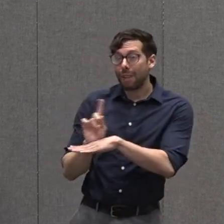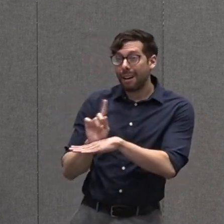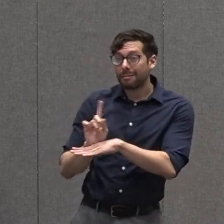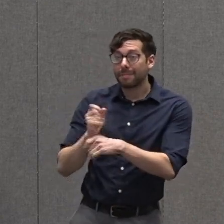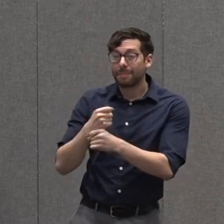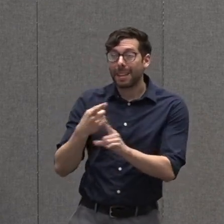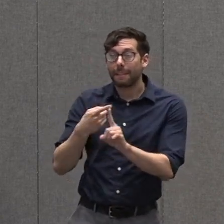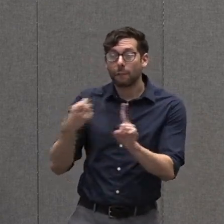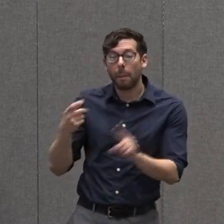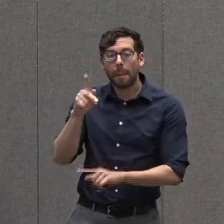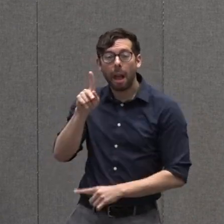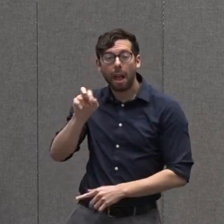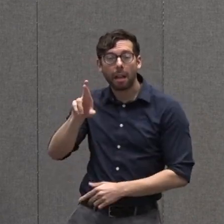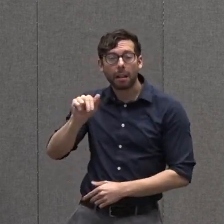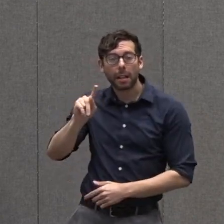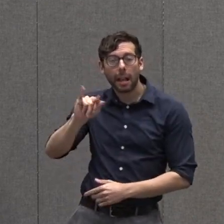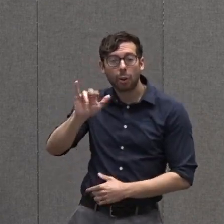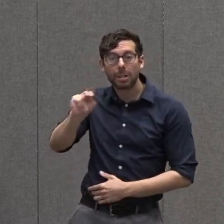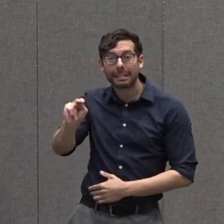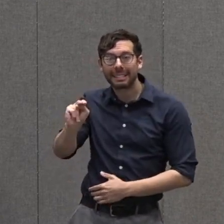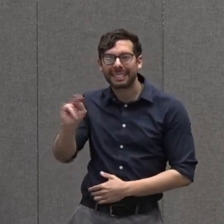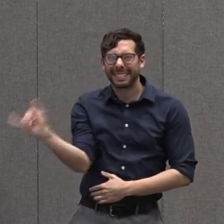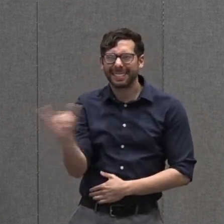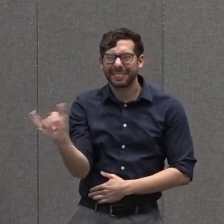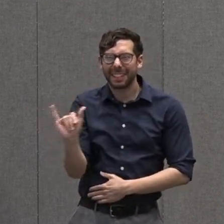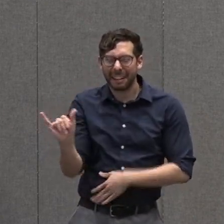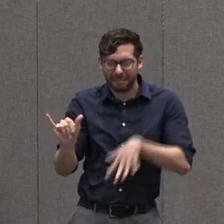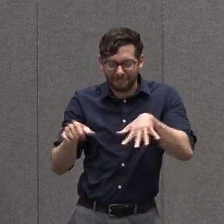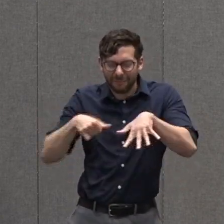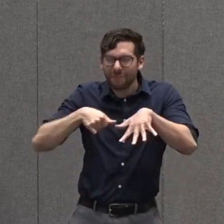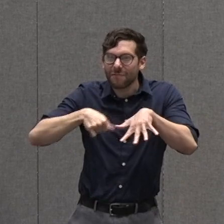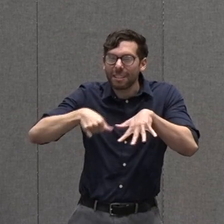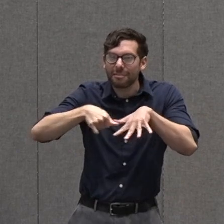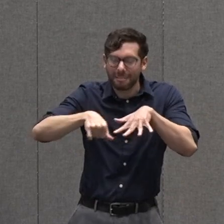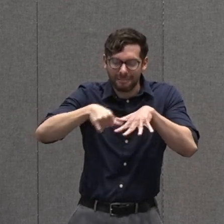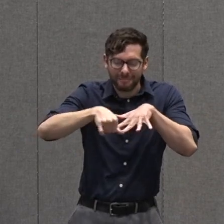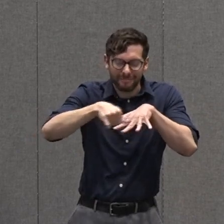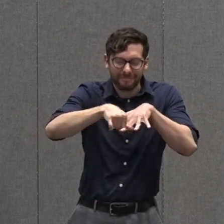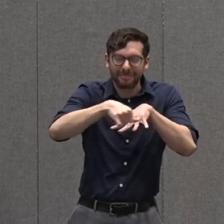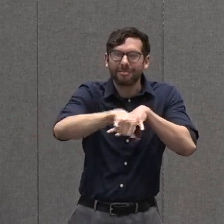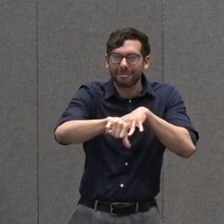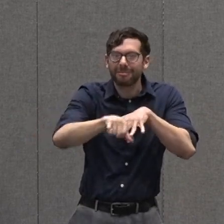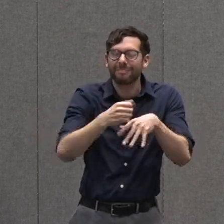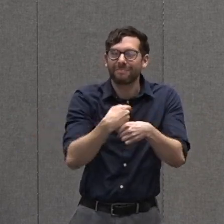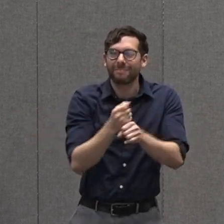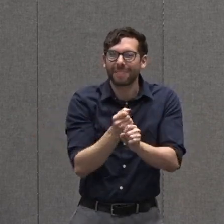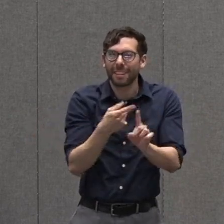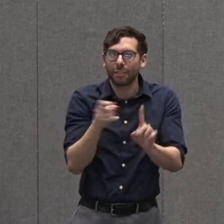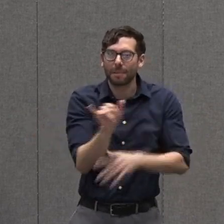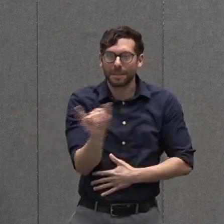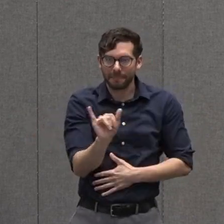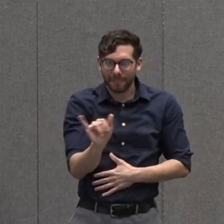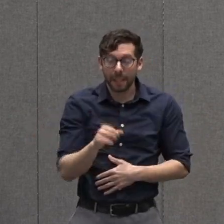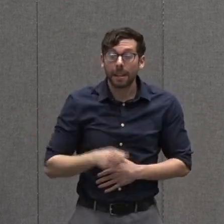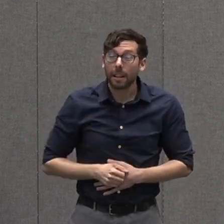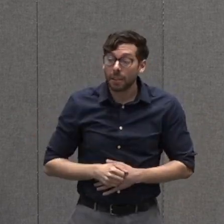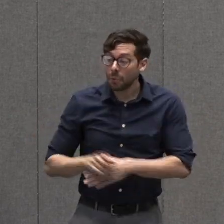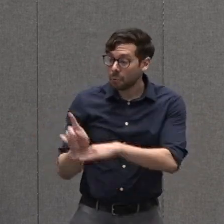It's identical substance to our fingernails. And as the rattle gets older, just like our fingernails getting longer,